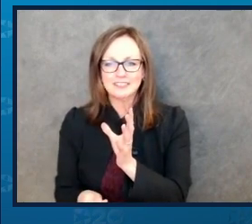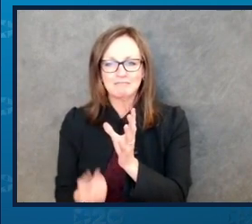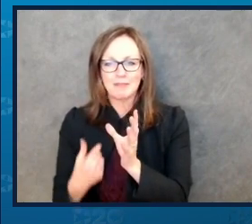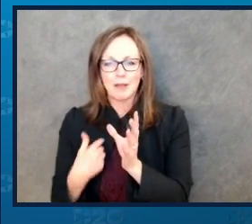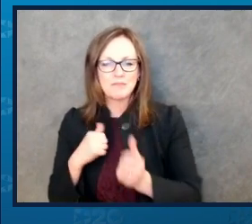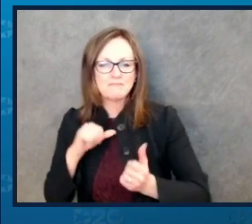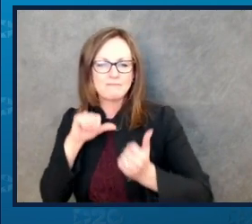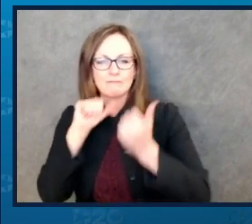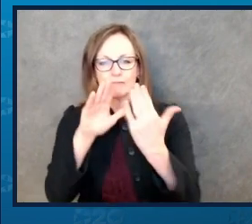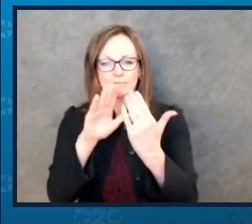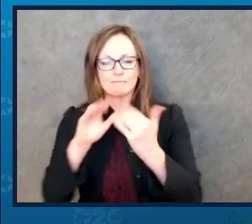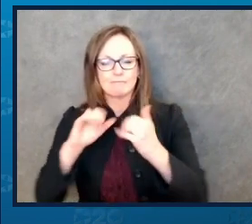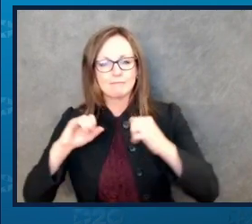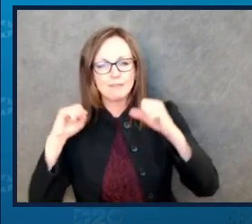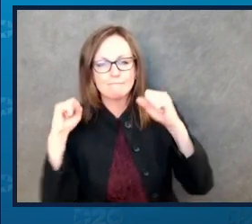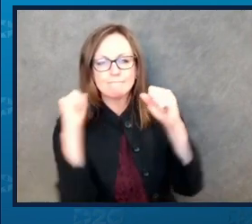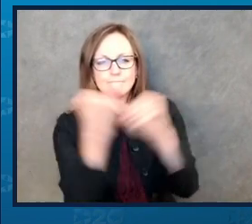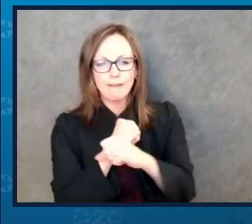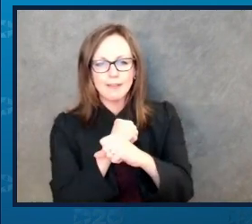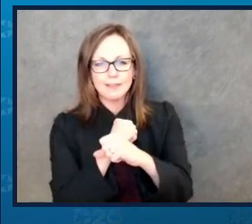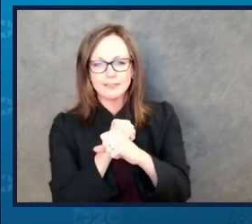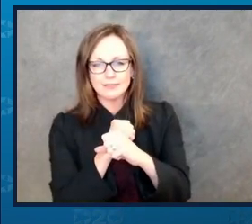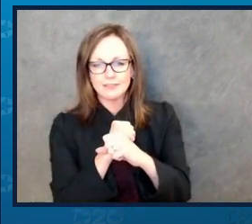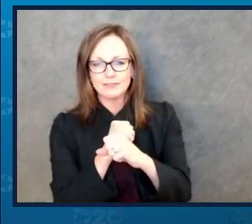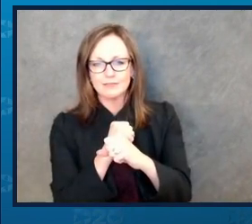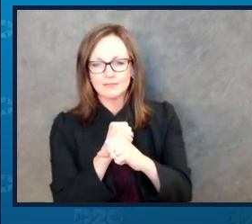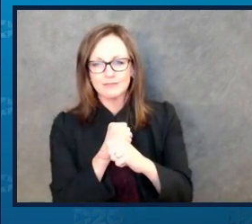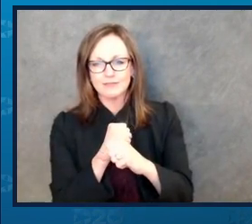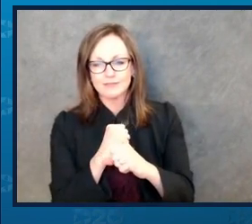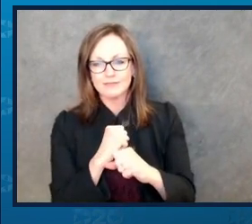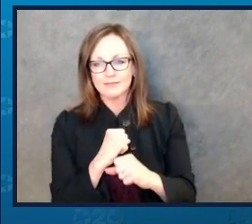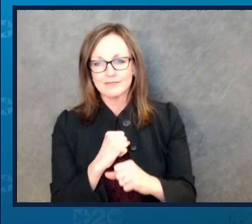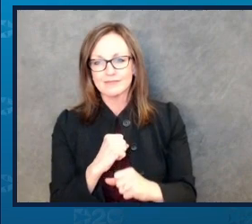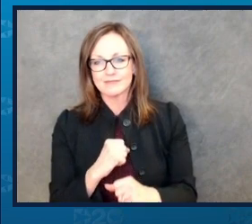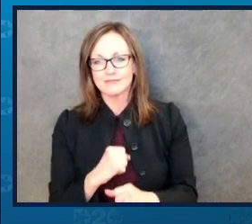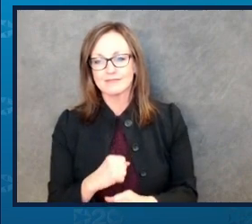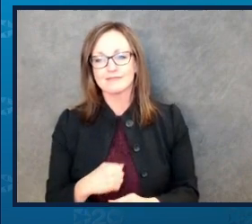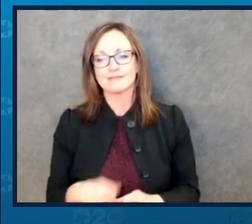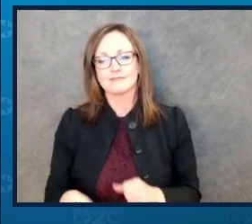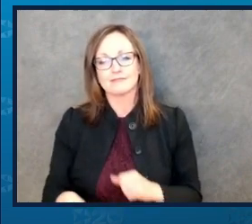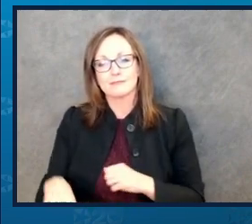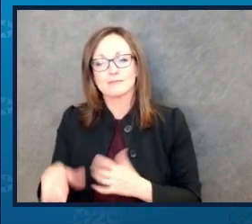TO FIND THE WORDS.